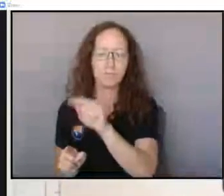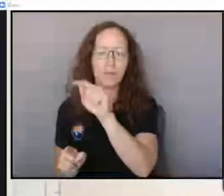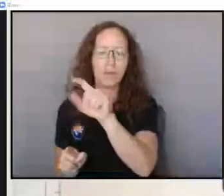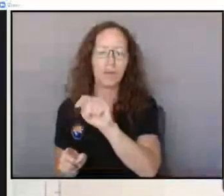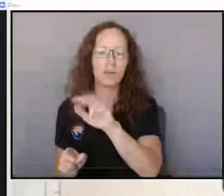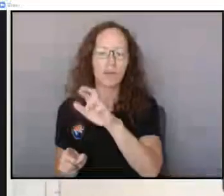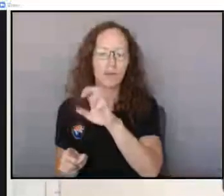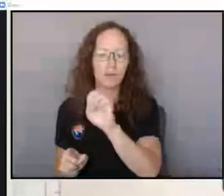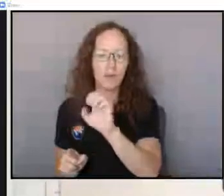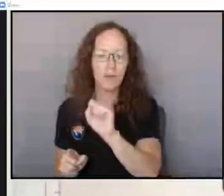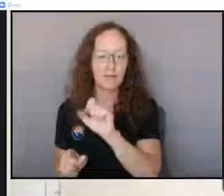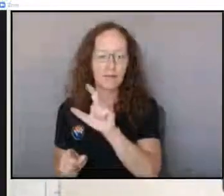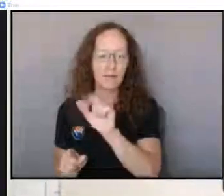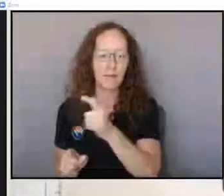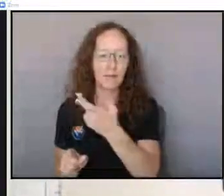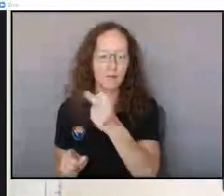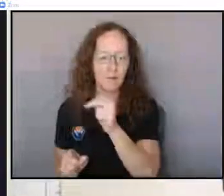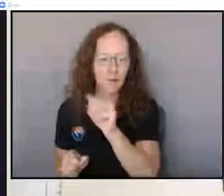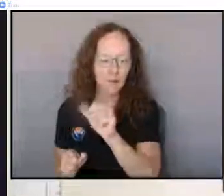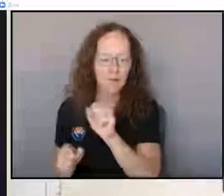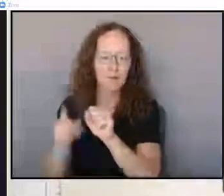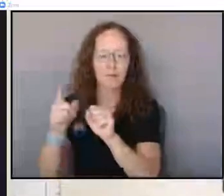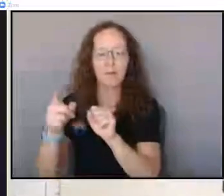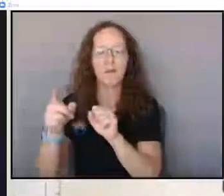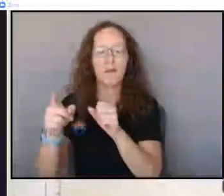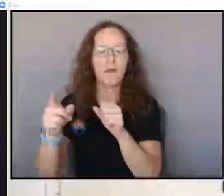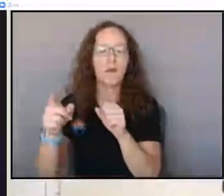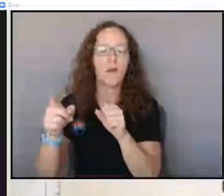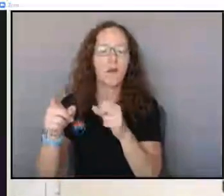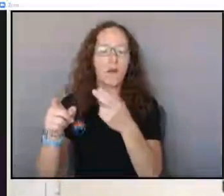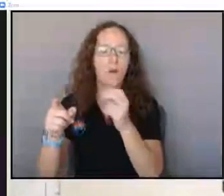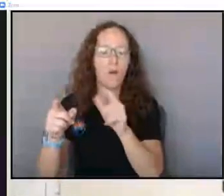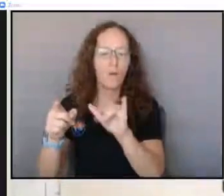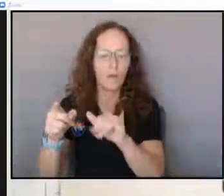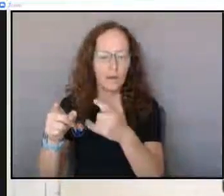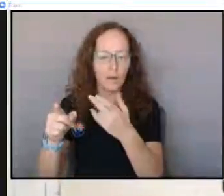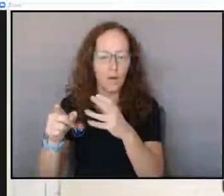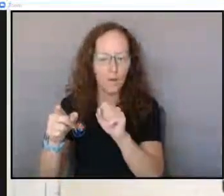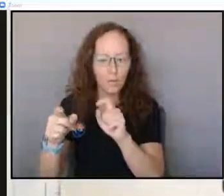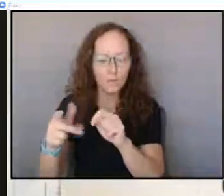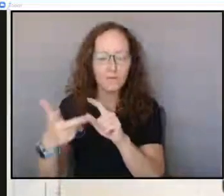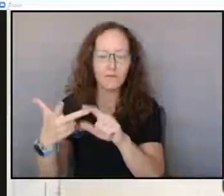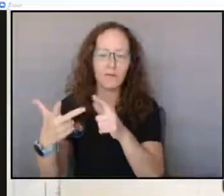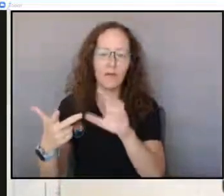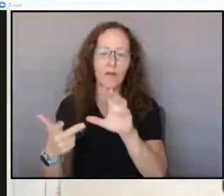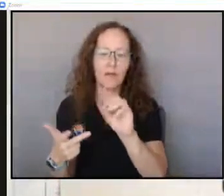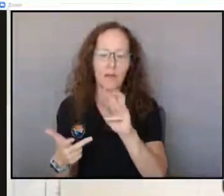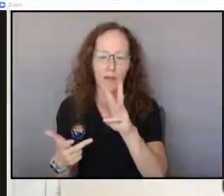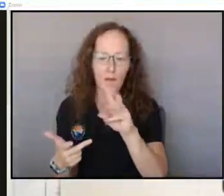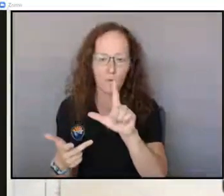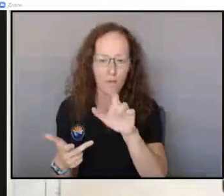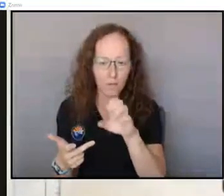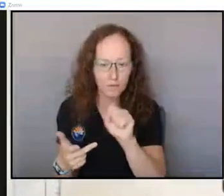THEY GOT BEHIND SOME GATES AND FOUND A LOT MORE STRUCTURES, SO THEY ARE GOING TO CONTINUE THAT INTO